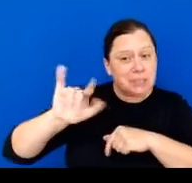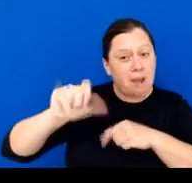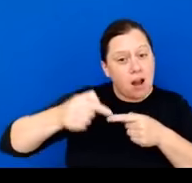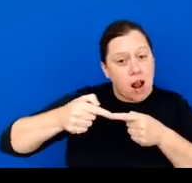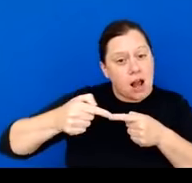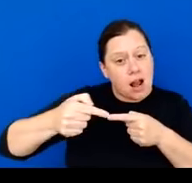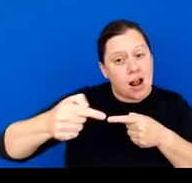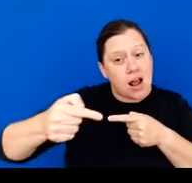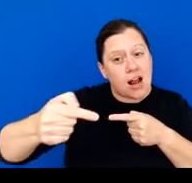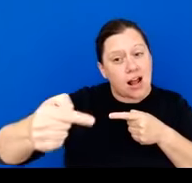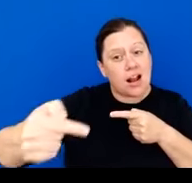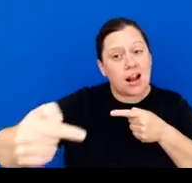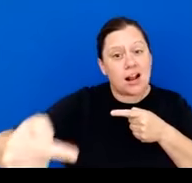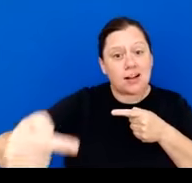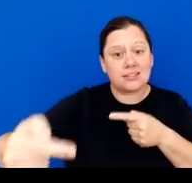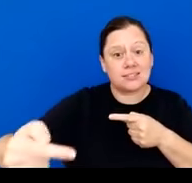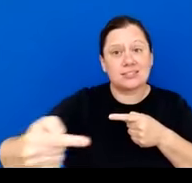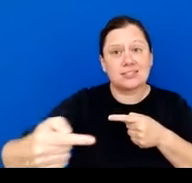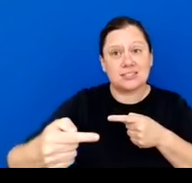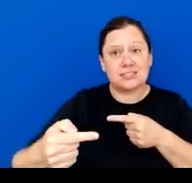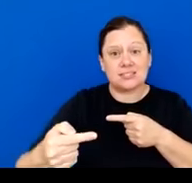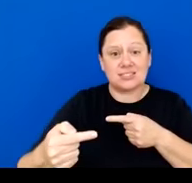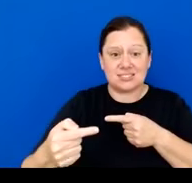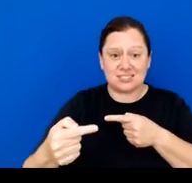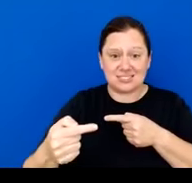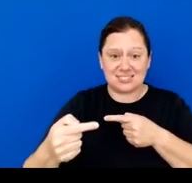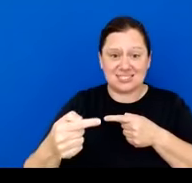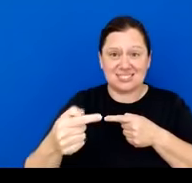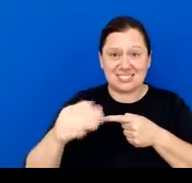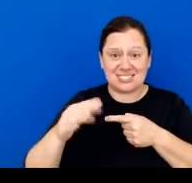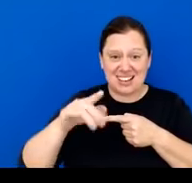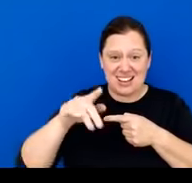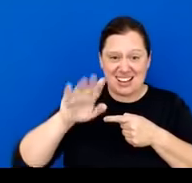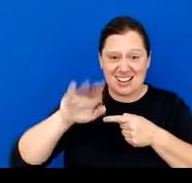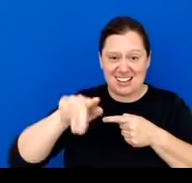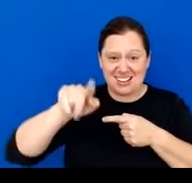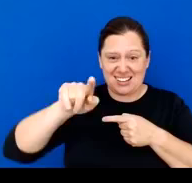location that actually ties us in to the Lionshead fire with the other